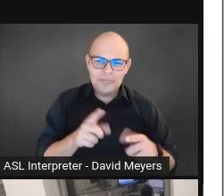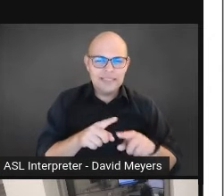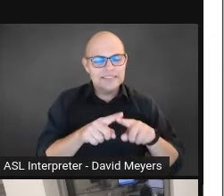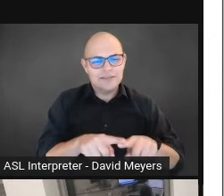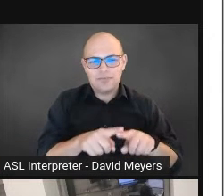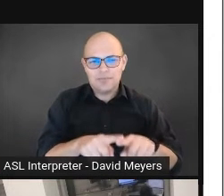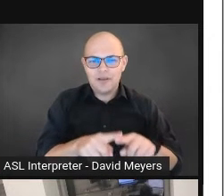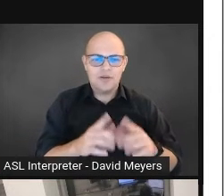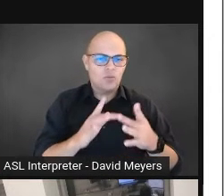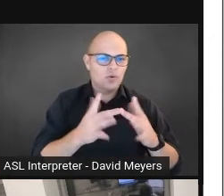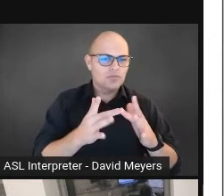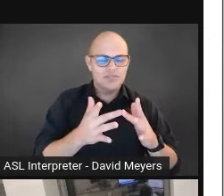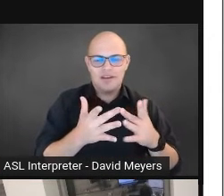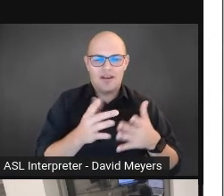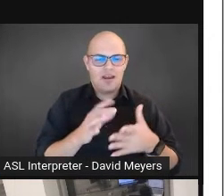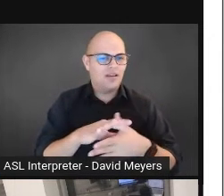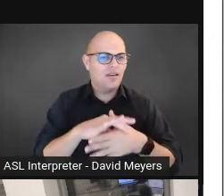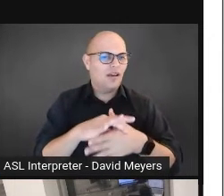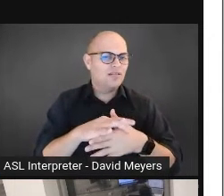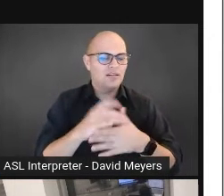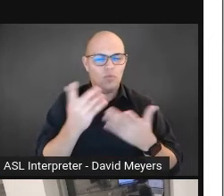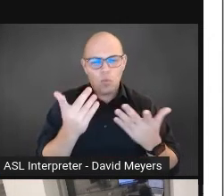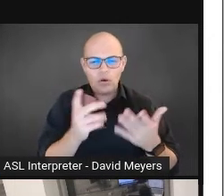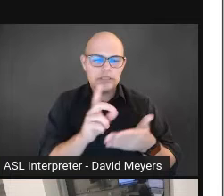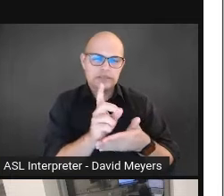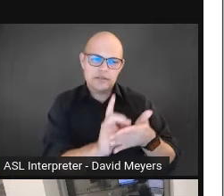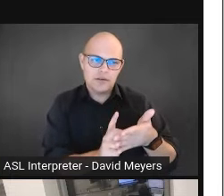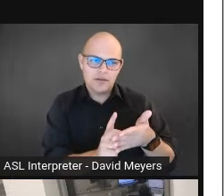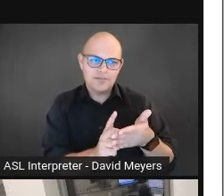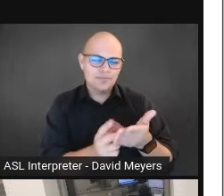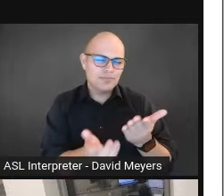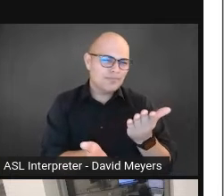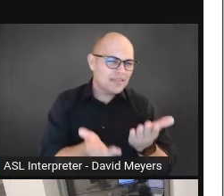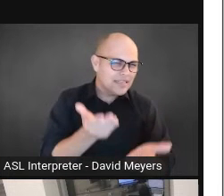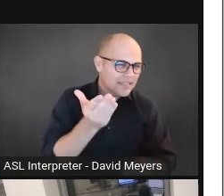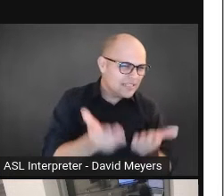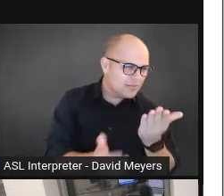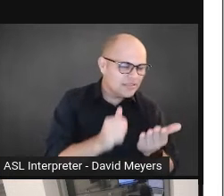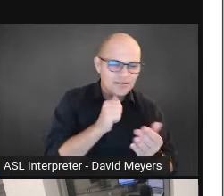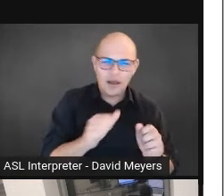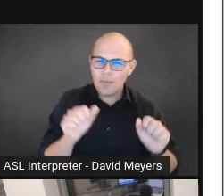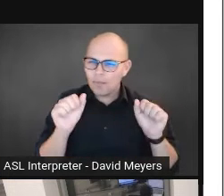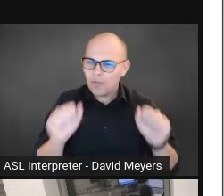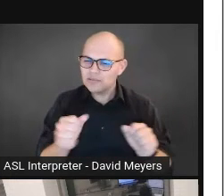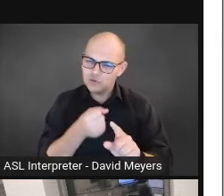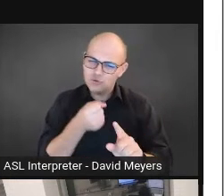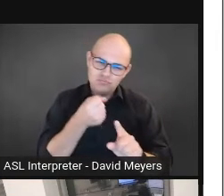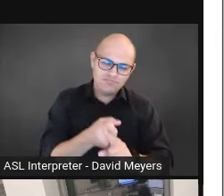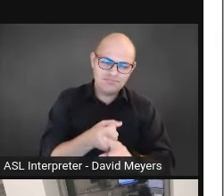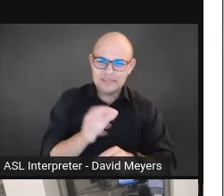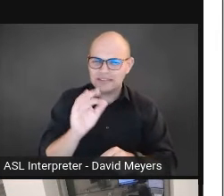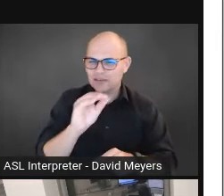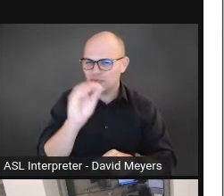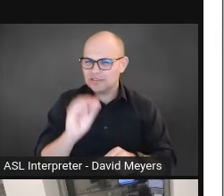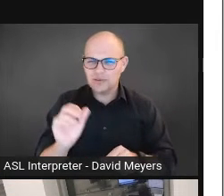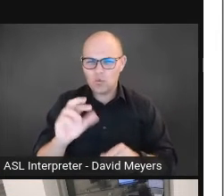or the layout of the design, it may not always be possible to achieve 90% and above score in the highest AAA level.